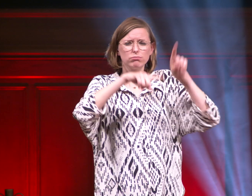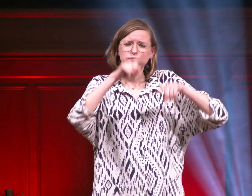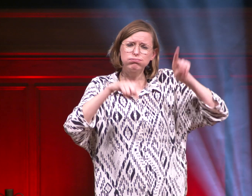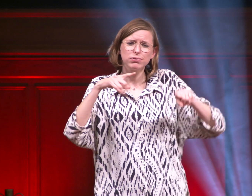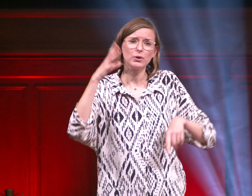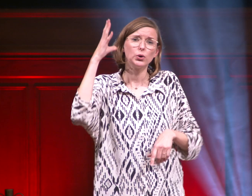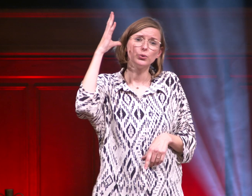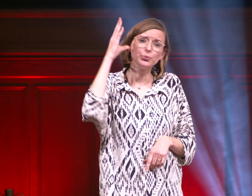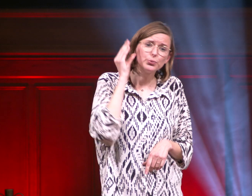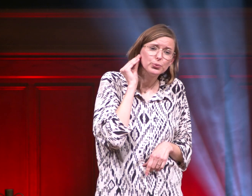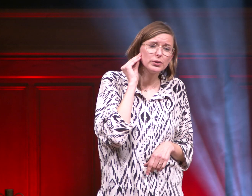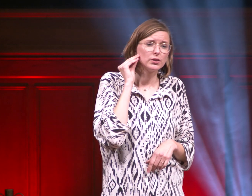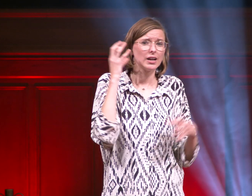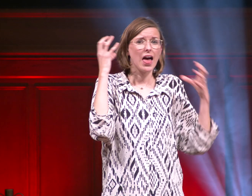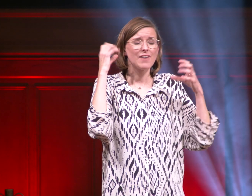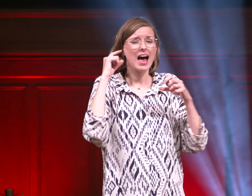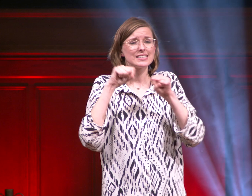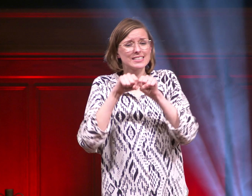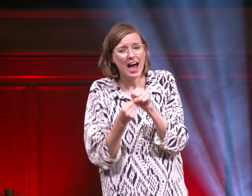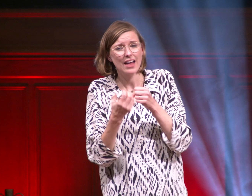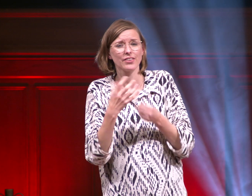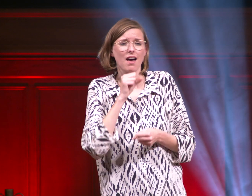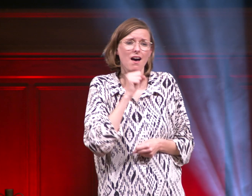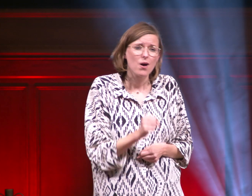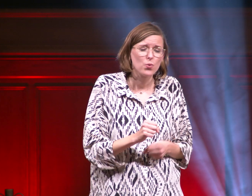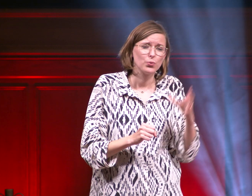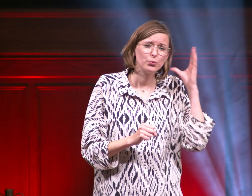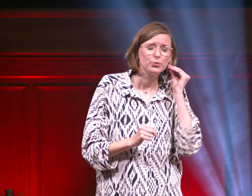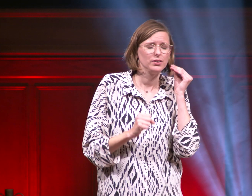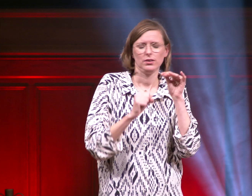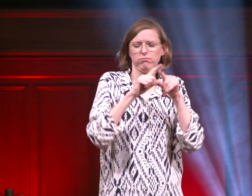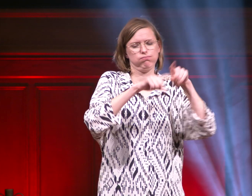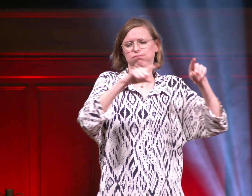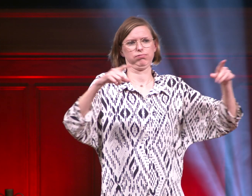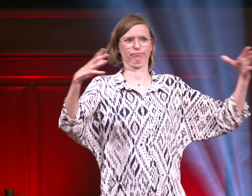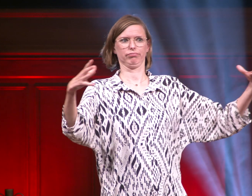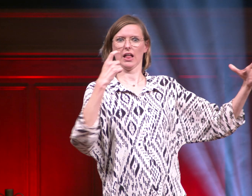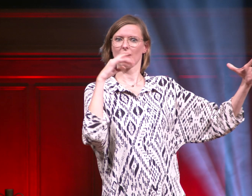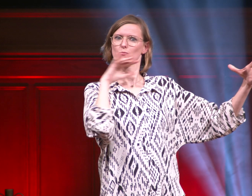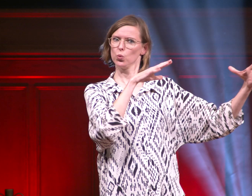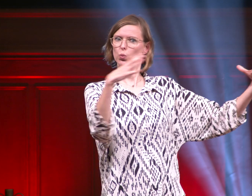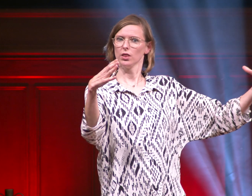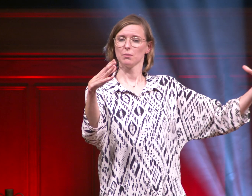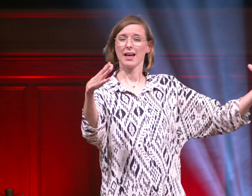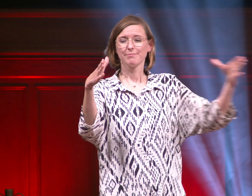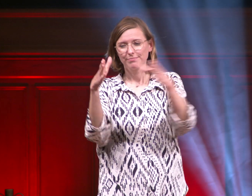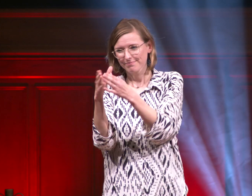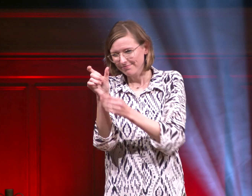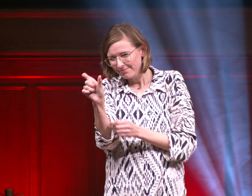It's a relatively big group, but there are many different forms. There are people who became deaf of noises or old age,